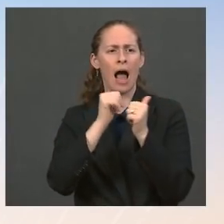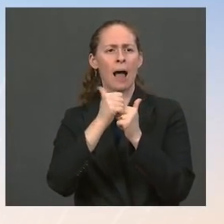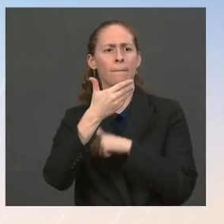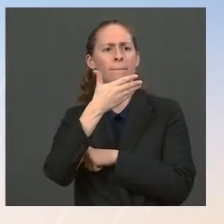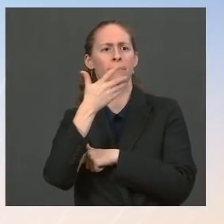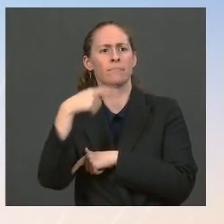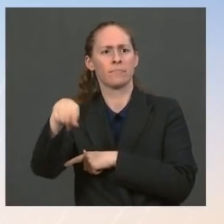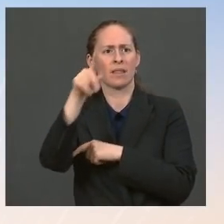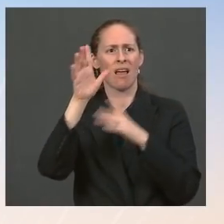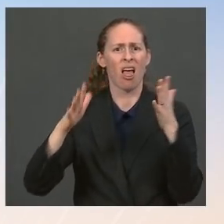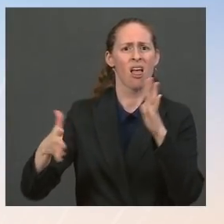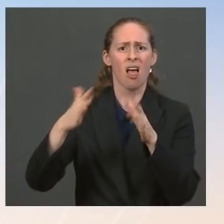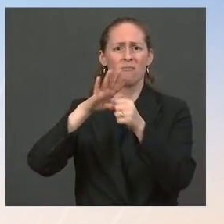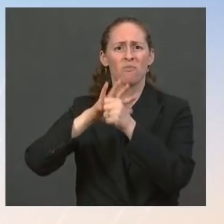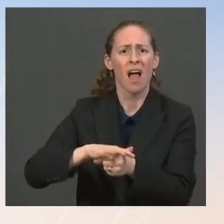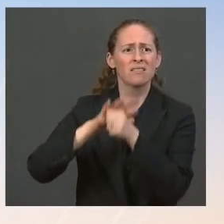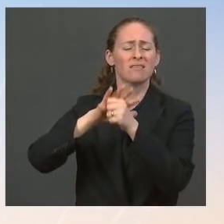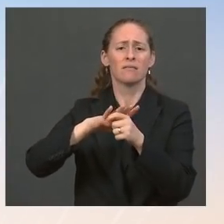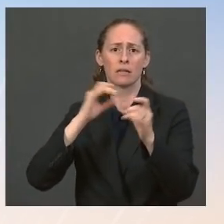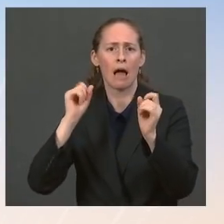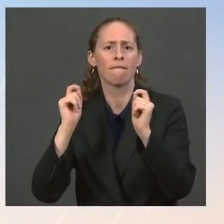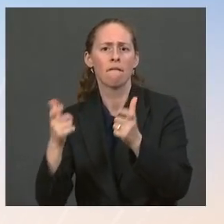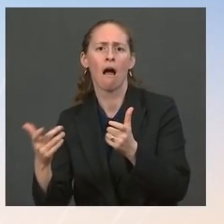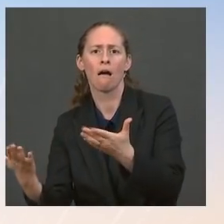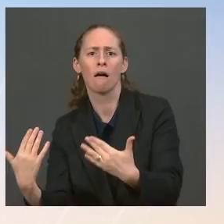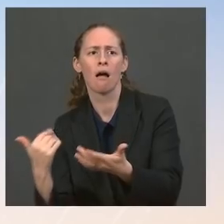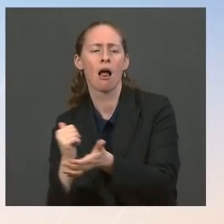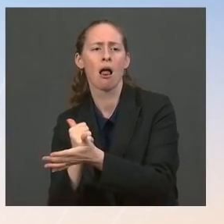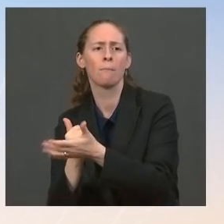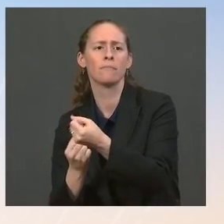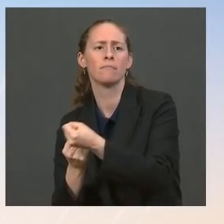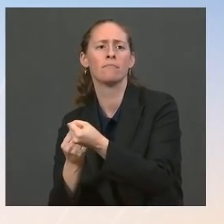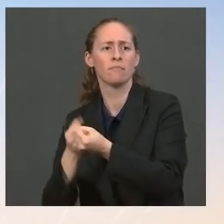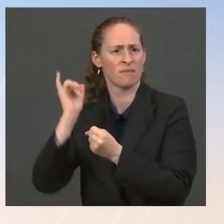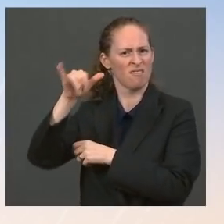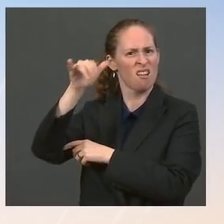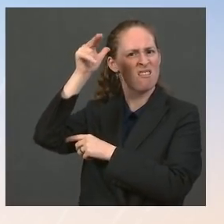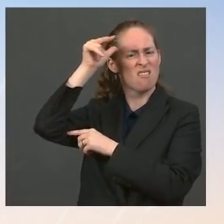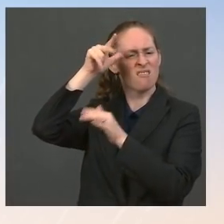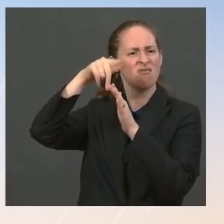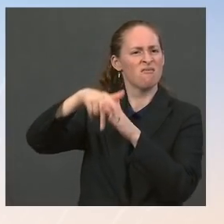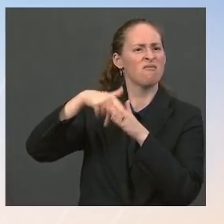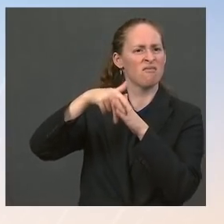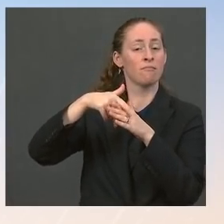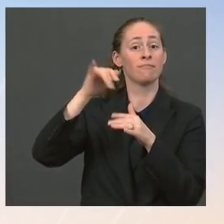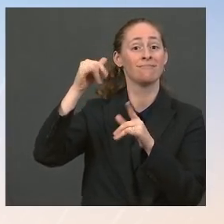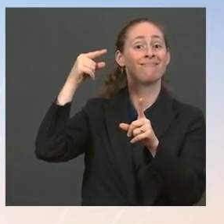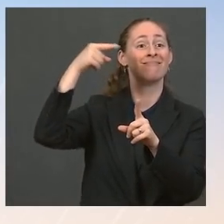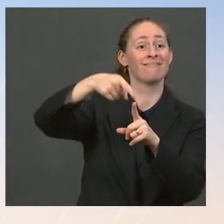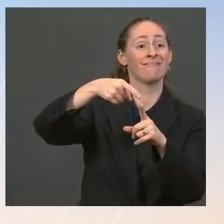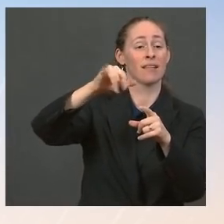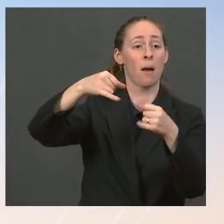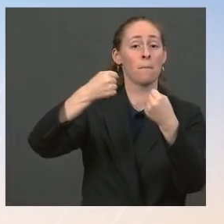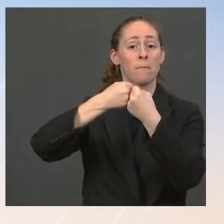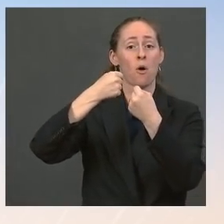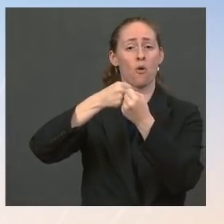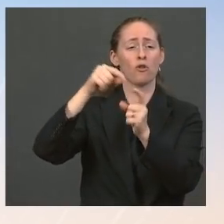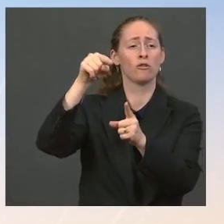And that horse patrol -- the horse patrol that the Customs and Border Protection employs -- the Border Patrol, specifically --